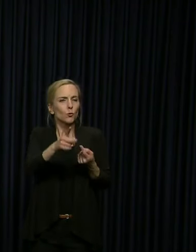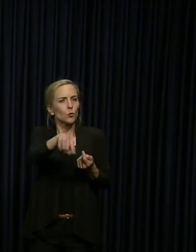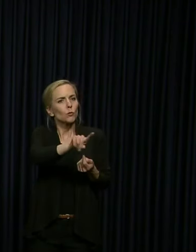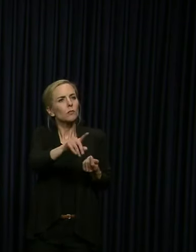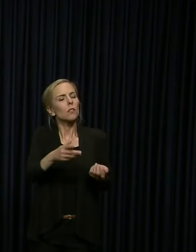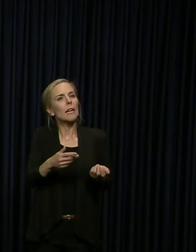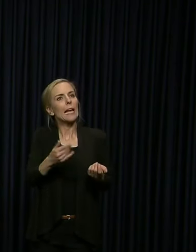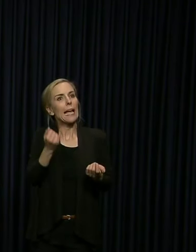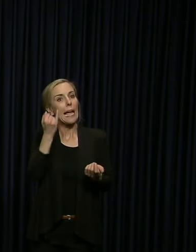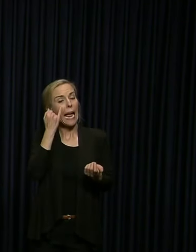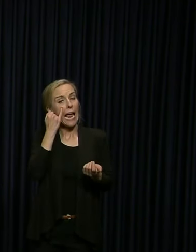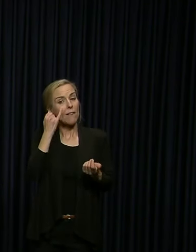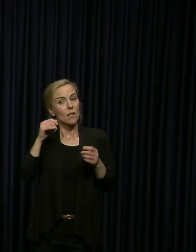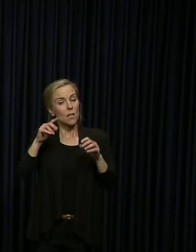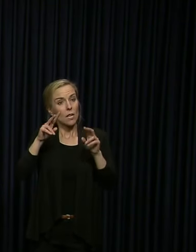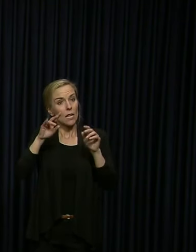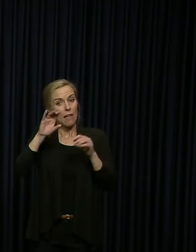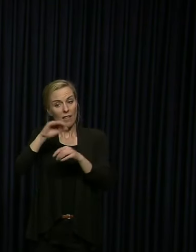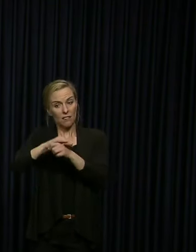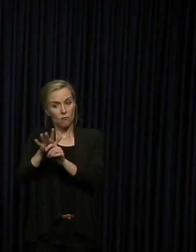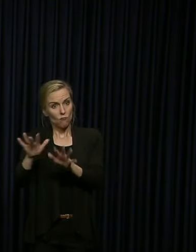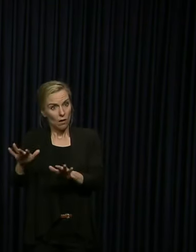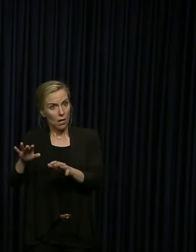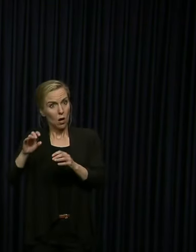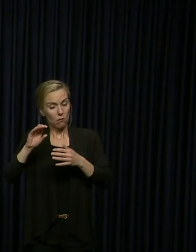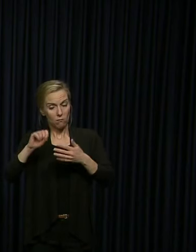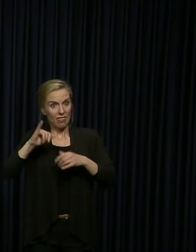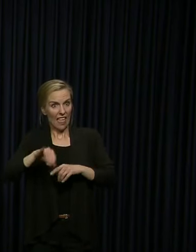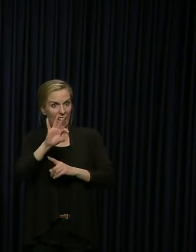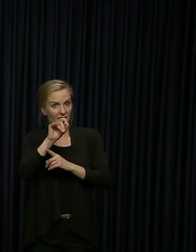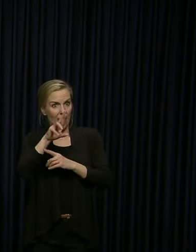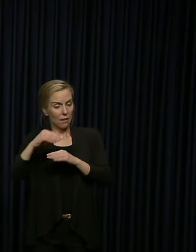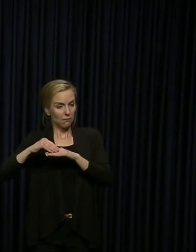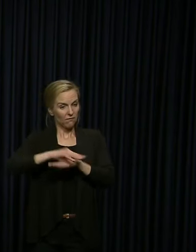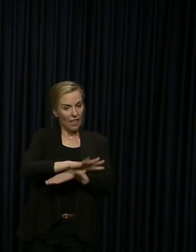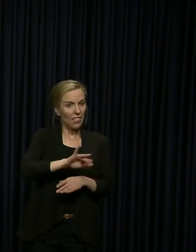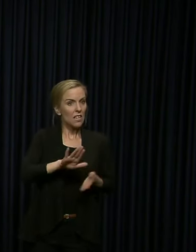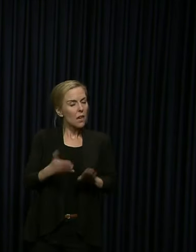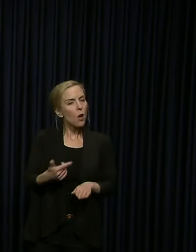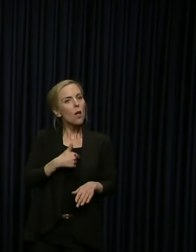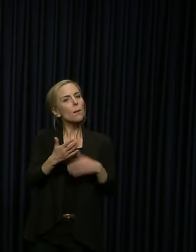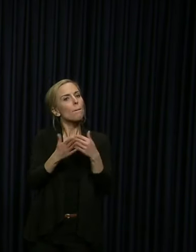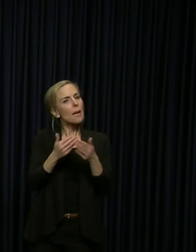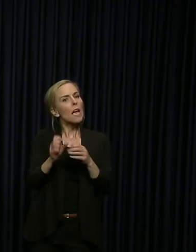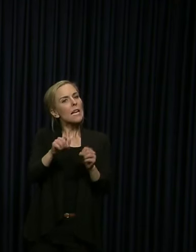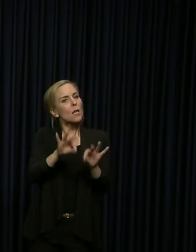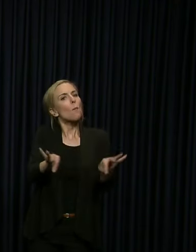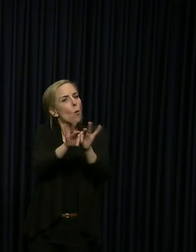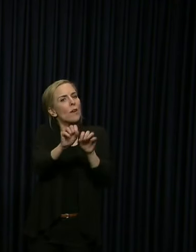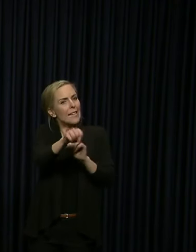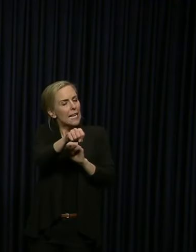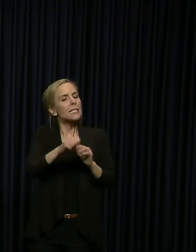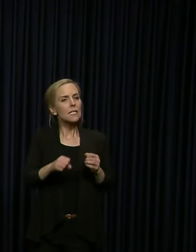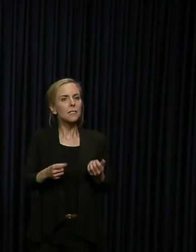AND GUESS WHAT? THEY STILL GO IN TO WORK TO HELP PEOPLE. AND THAT IS TRULY SPECIAL, TRULY